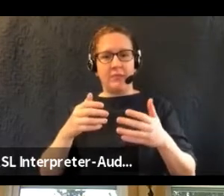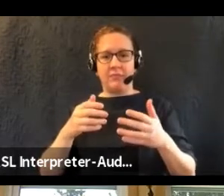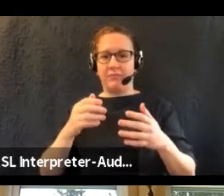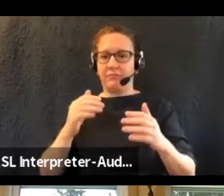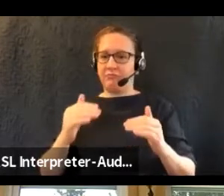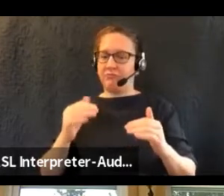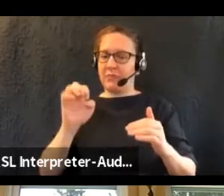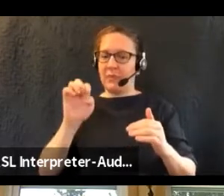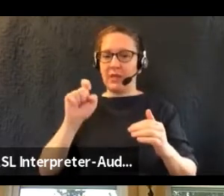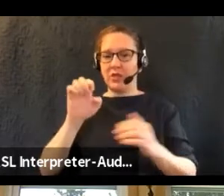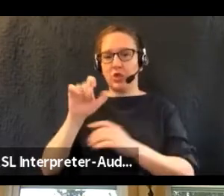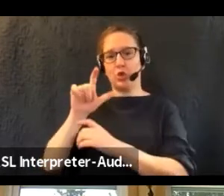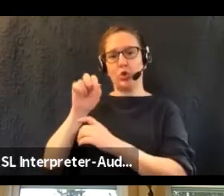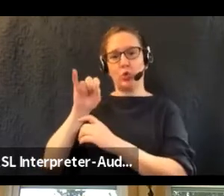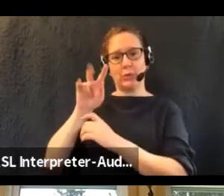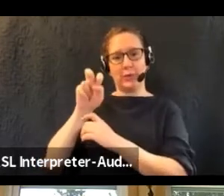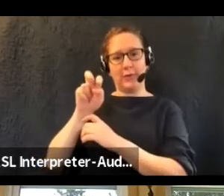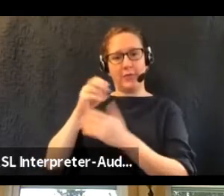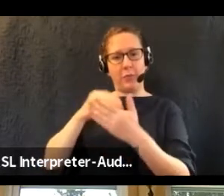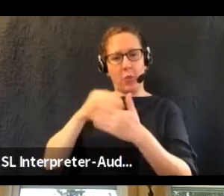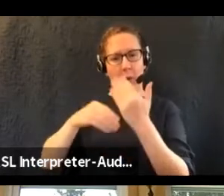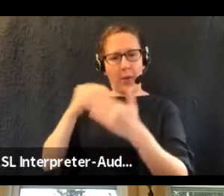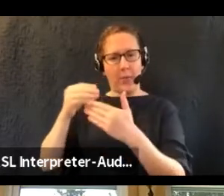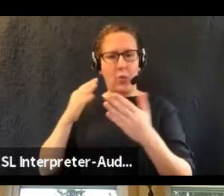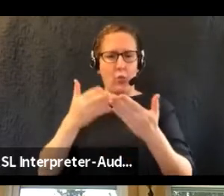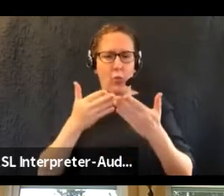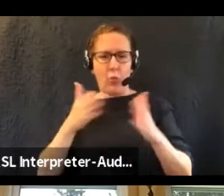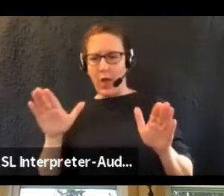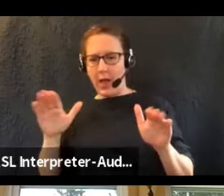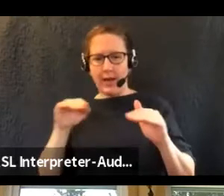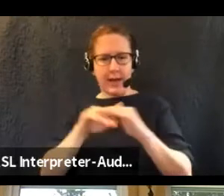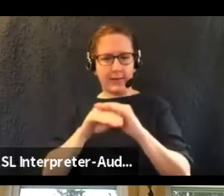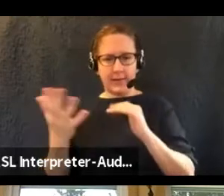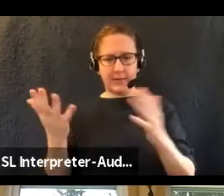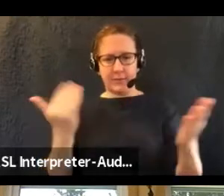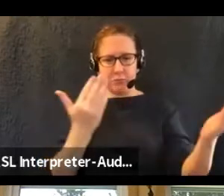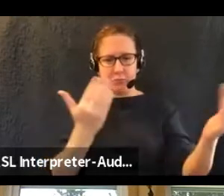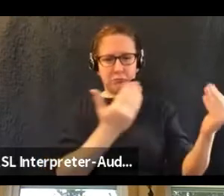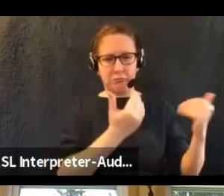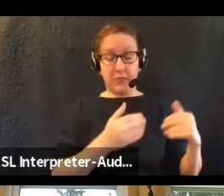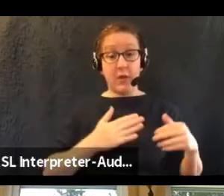Next slide, please. My topic today will focus in three areas.